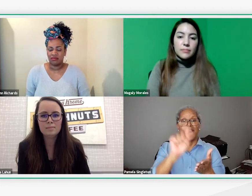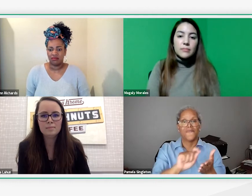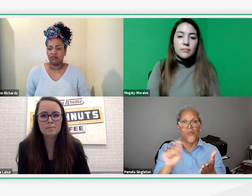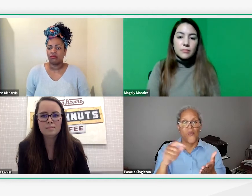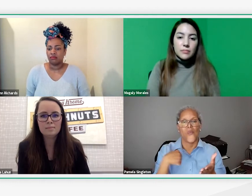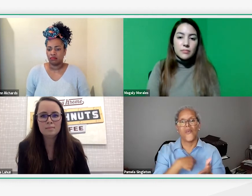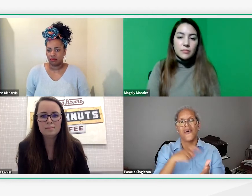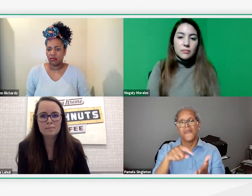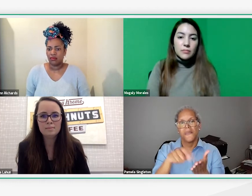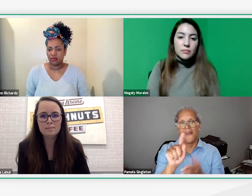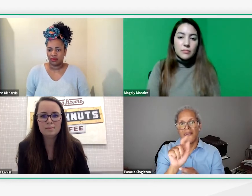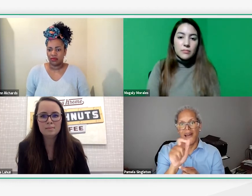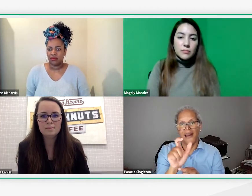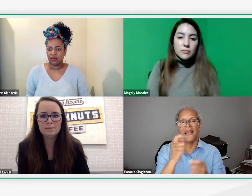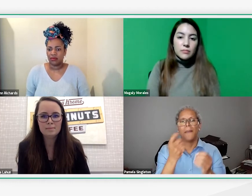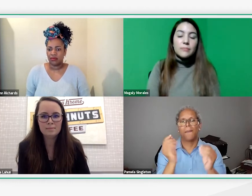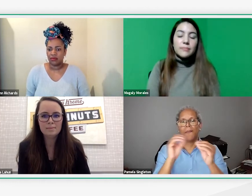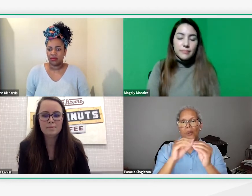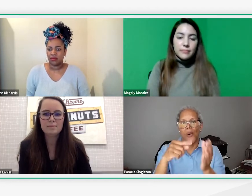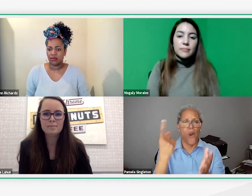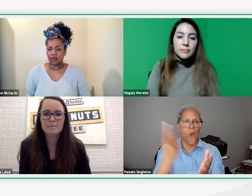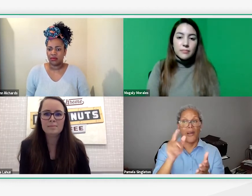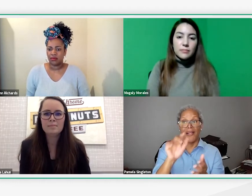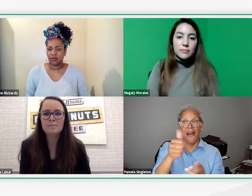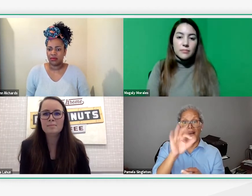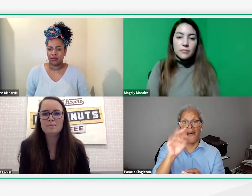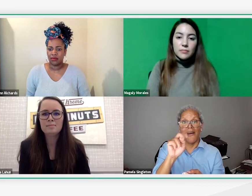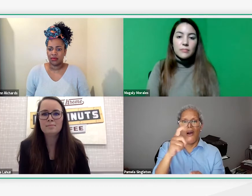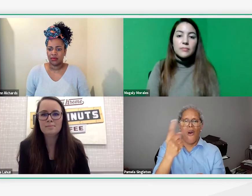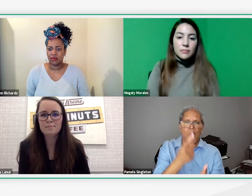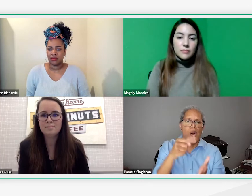1099, they don't take out any taxes. Therefore, you have to pay taxes. You're going to have